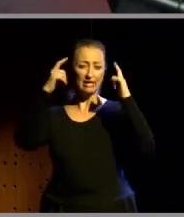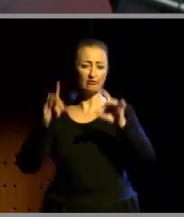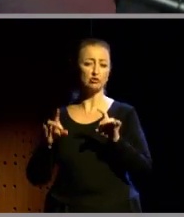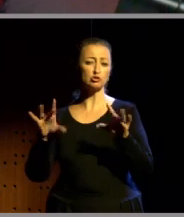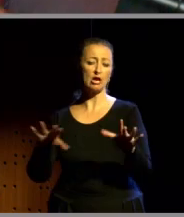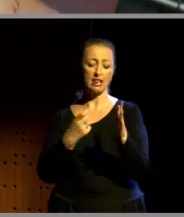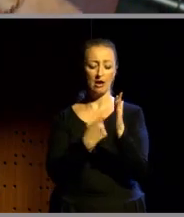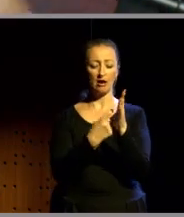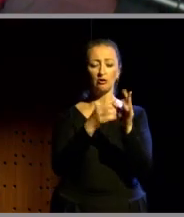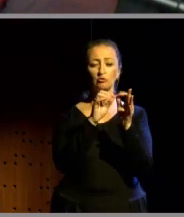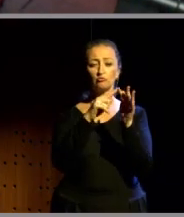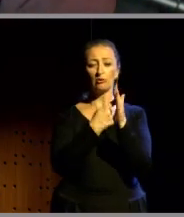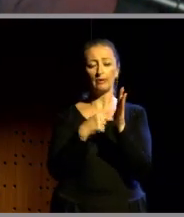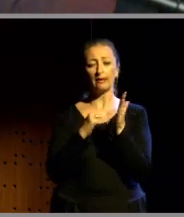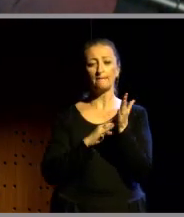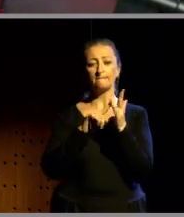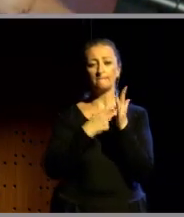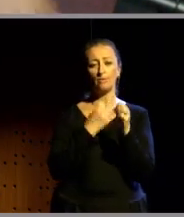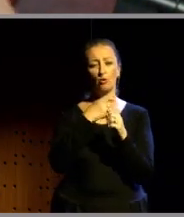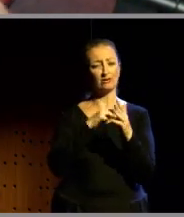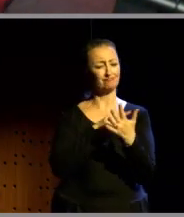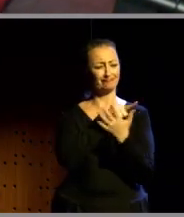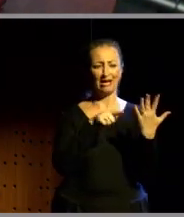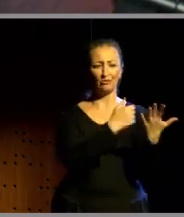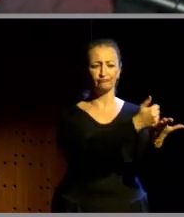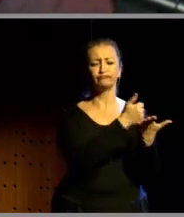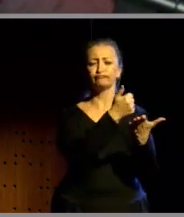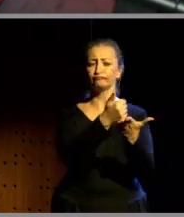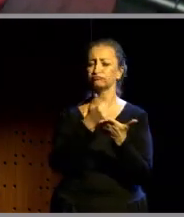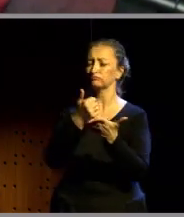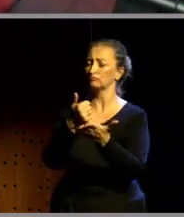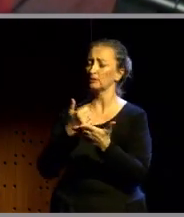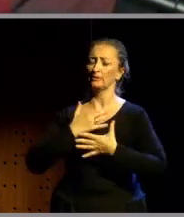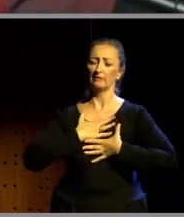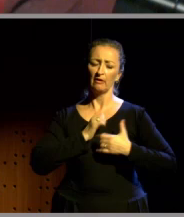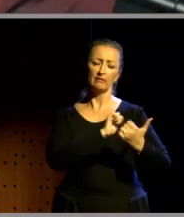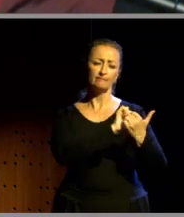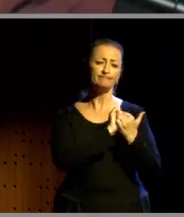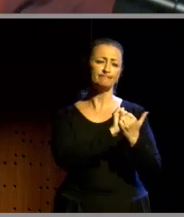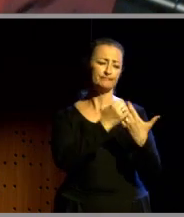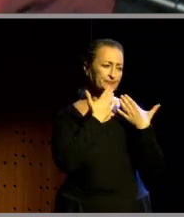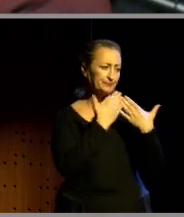They give great support and great allyship to the task ahead of us. Thank you, Wesley.